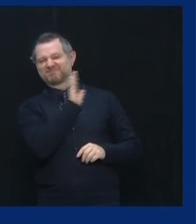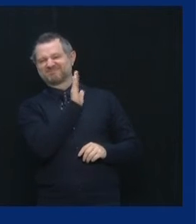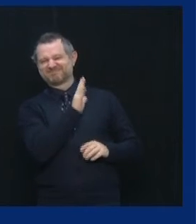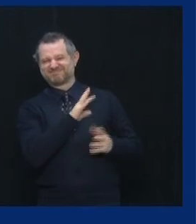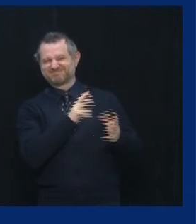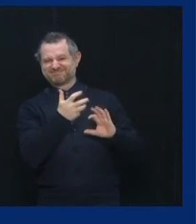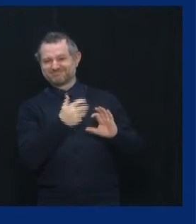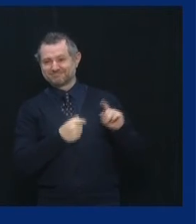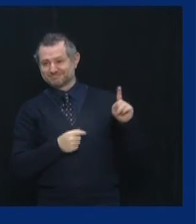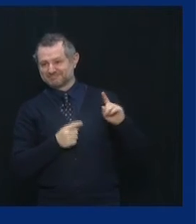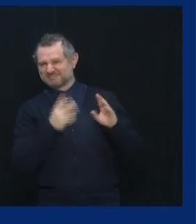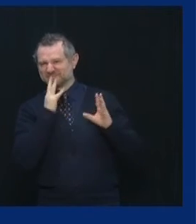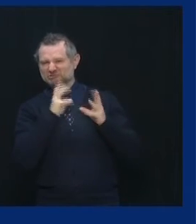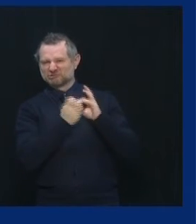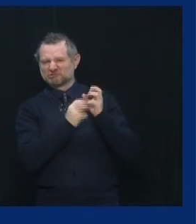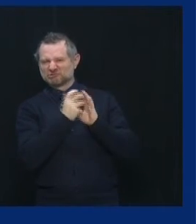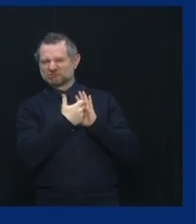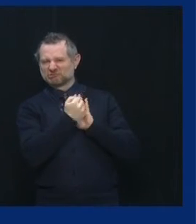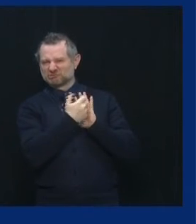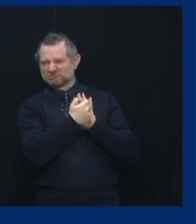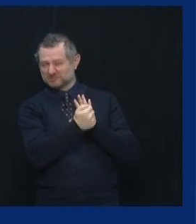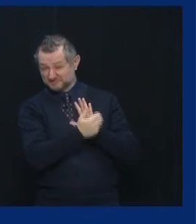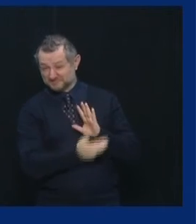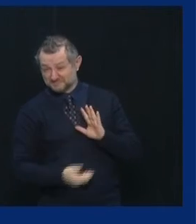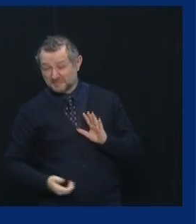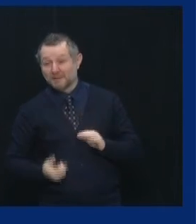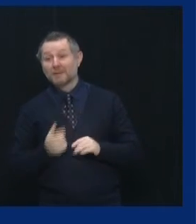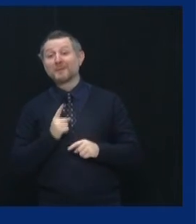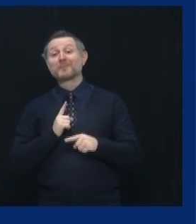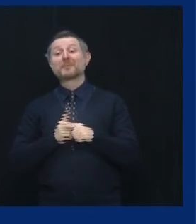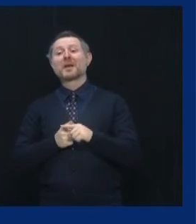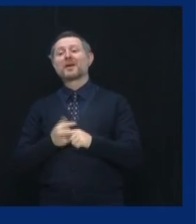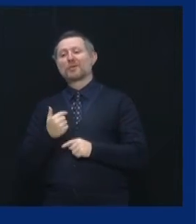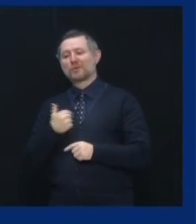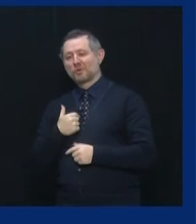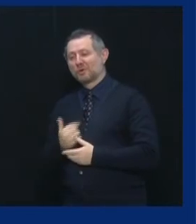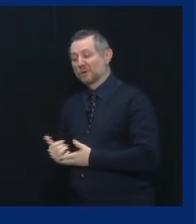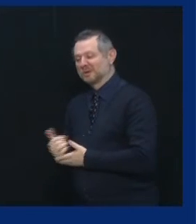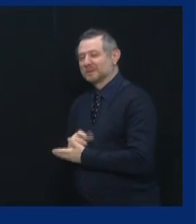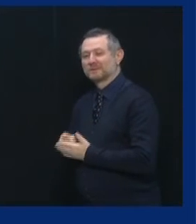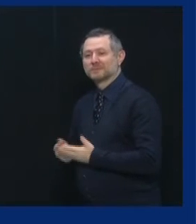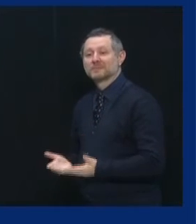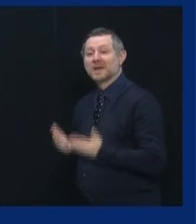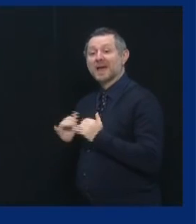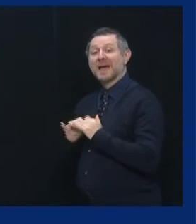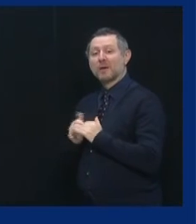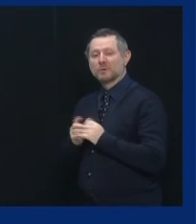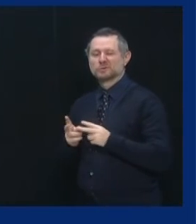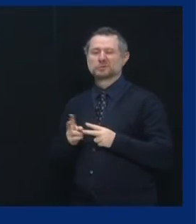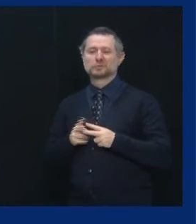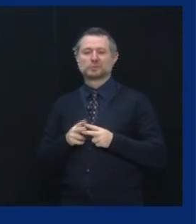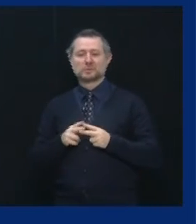VICTIMS AS I CALL IT. WITH A SLIGHT RHETORICAL